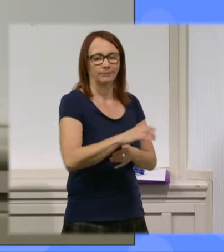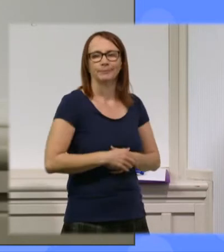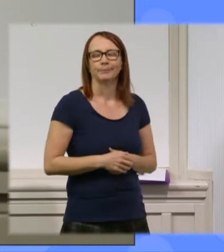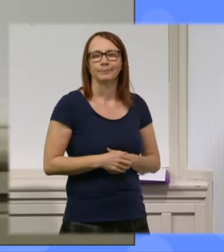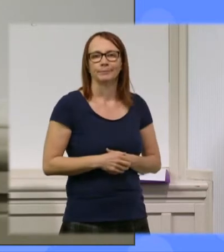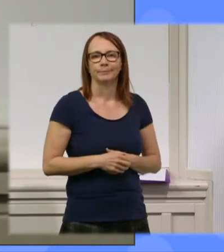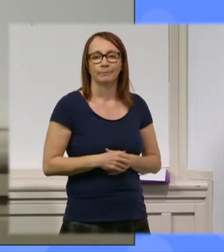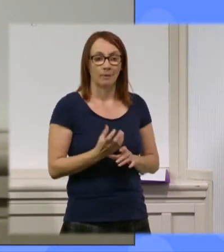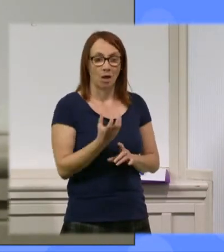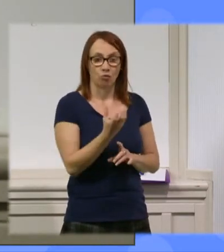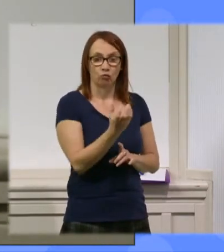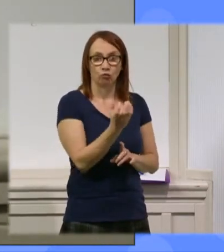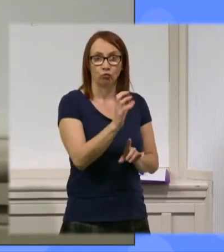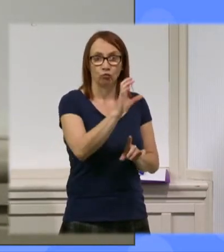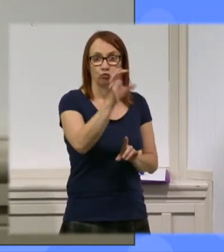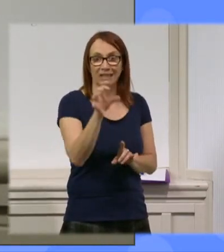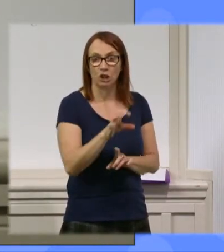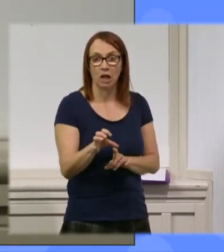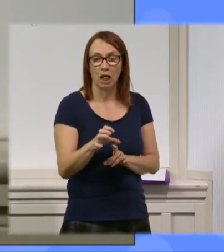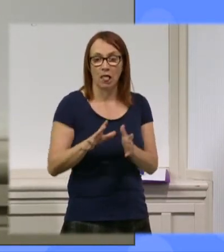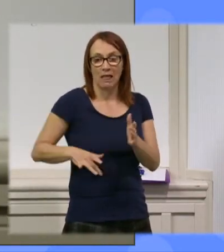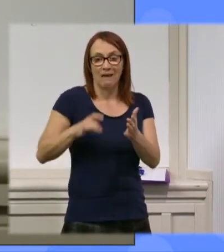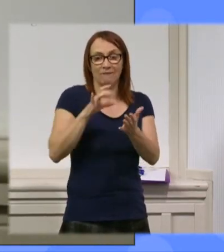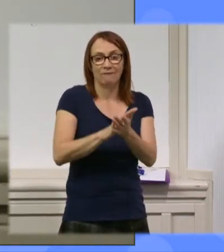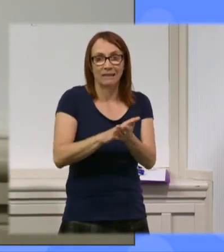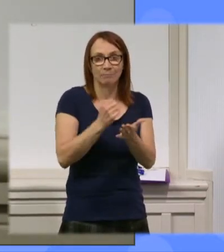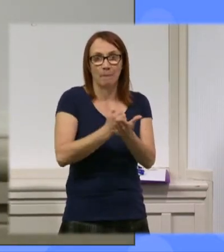banks so that local areas can have some say in how they are developed we don't